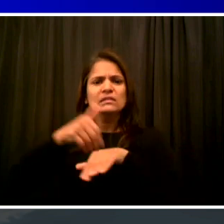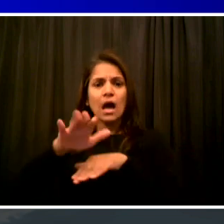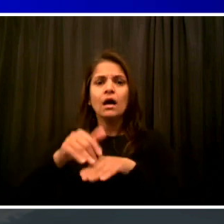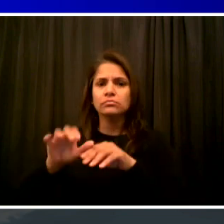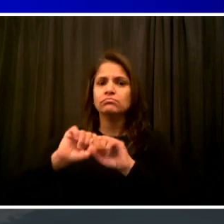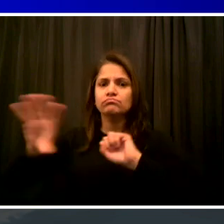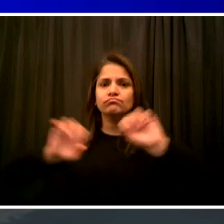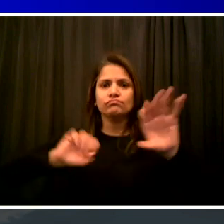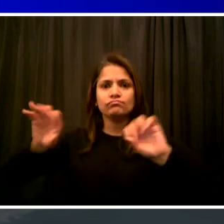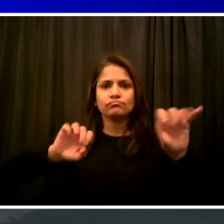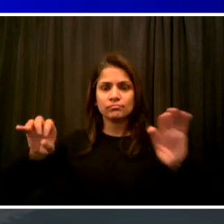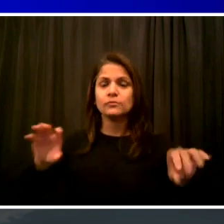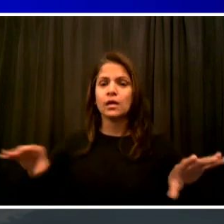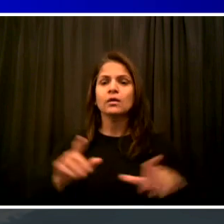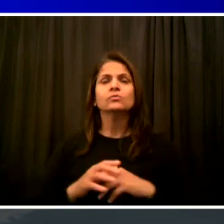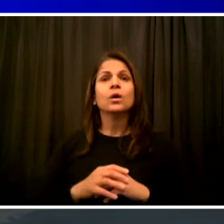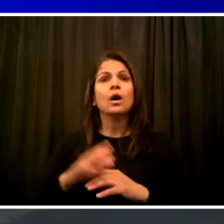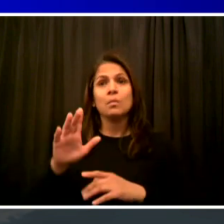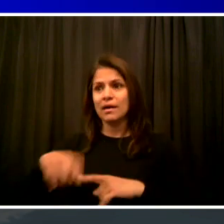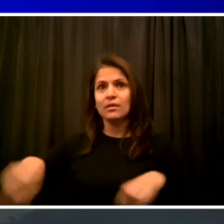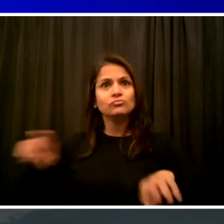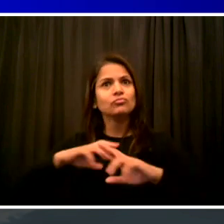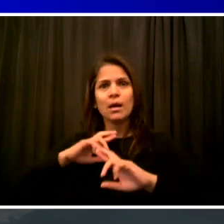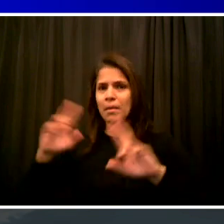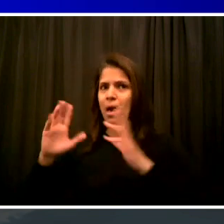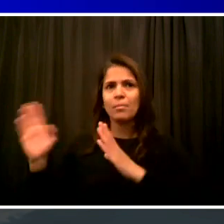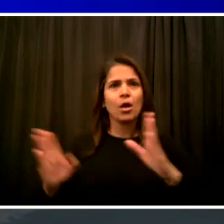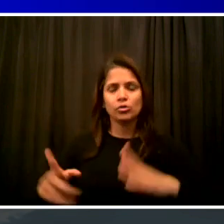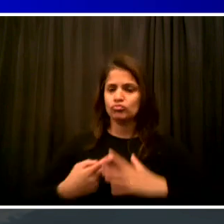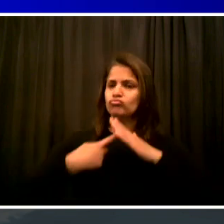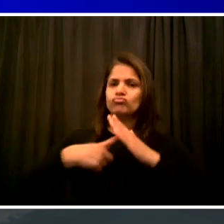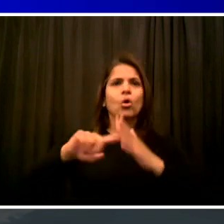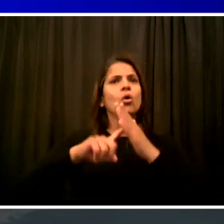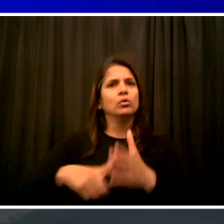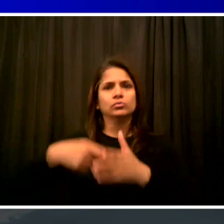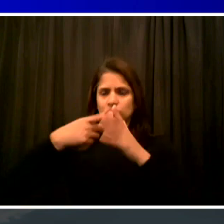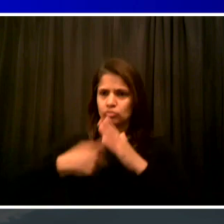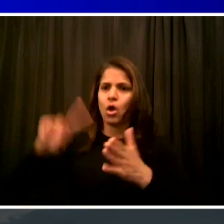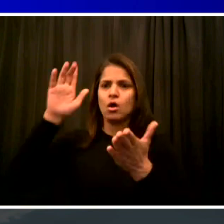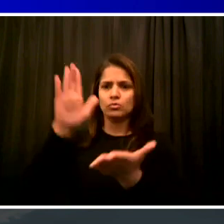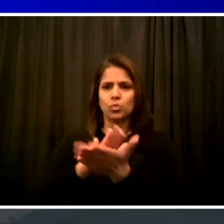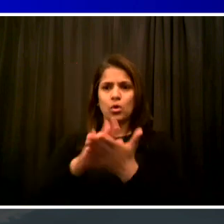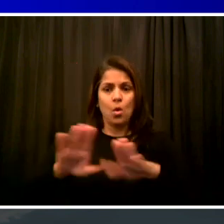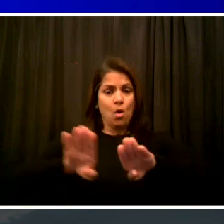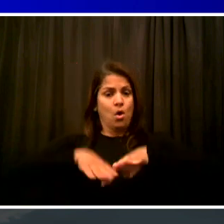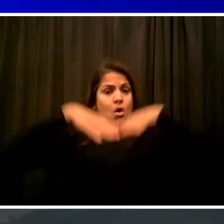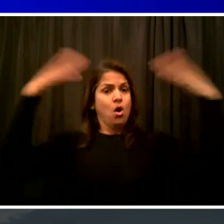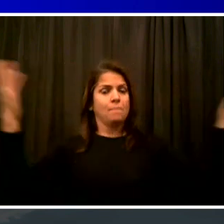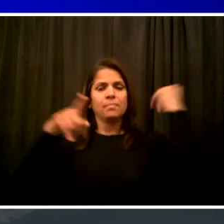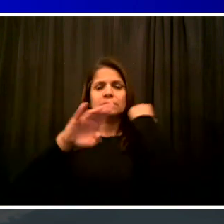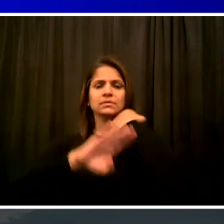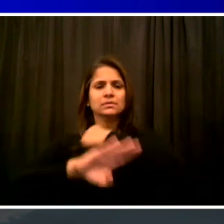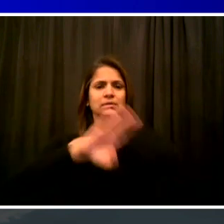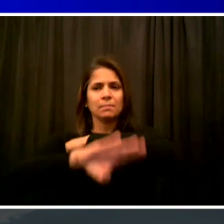FAMILIES OF KIDS WHO WILL GO INTO PRE-K STARTING IN SEPTEMBER. WE'RE PREPARNGI FORHE T LAUNCH OF THE NEW SCHOOL YEAR.